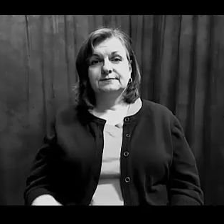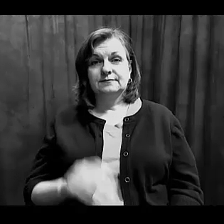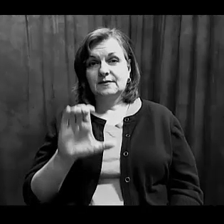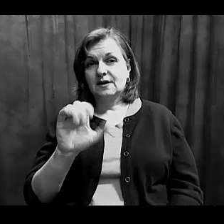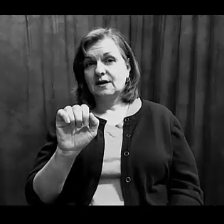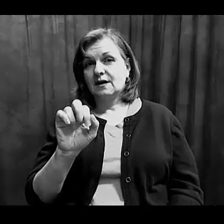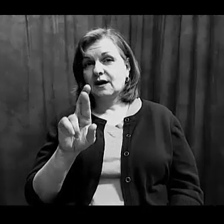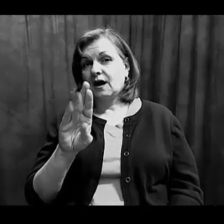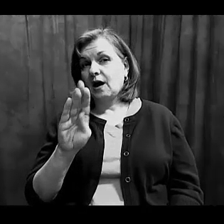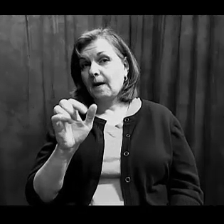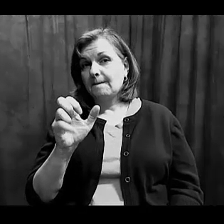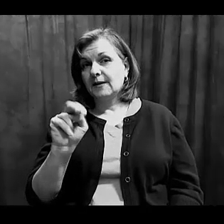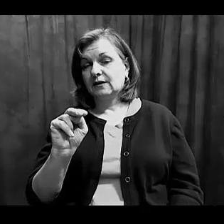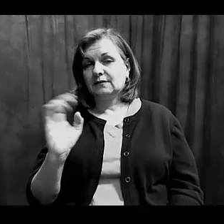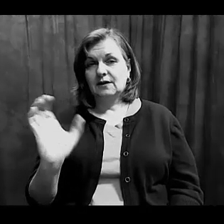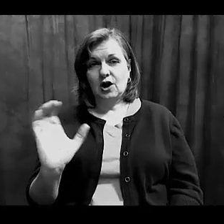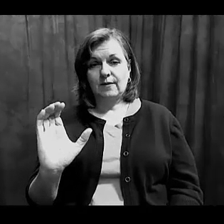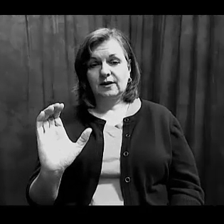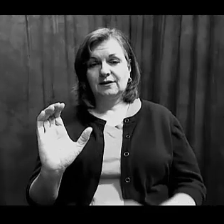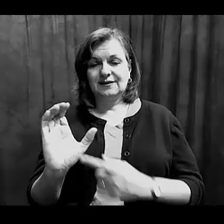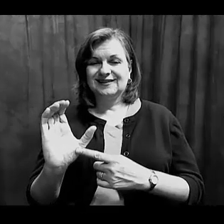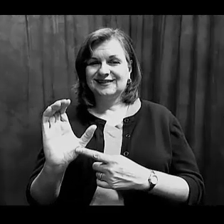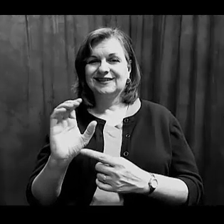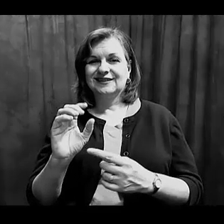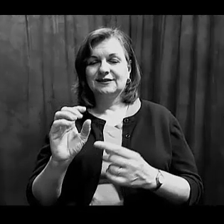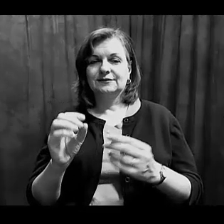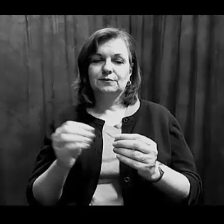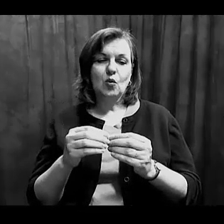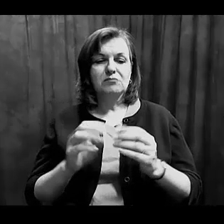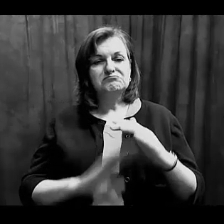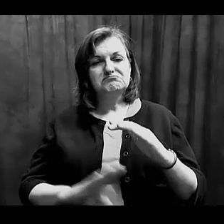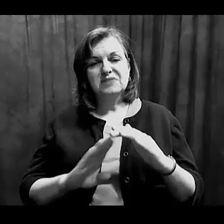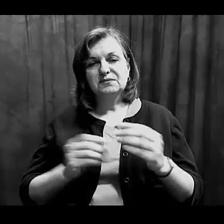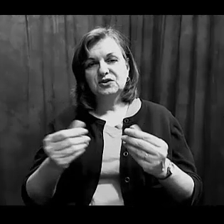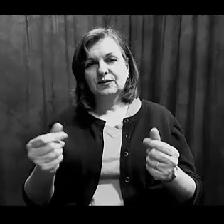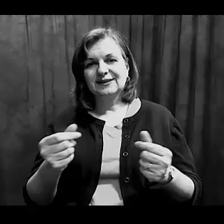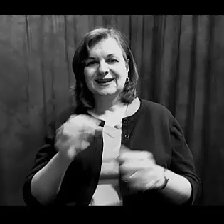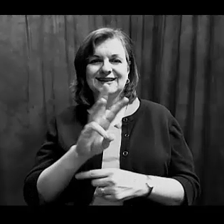Carbon is a much more common element for us to be dealing with for you